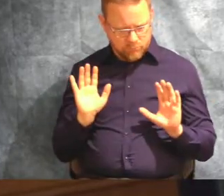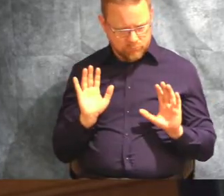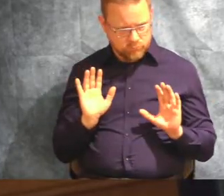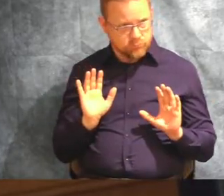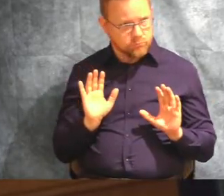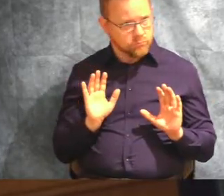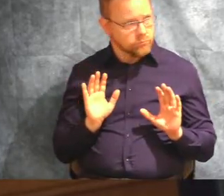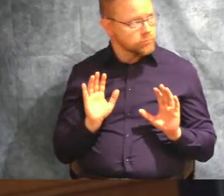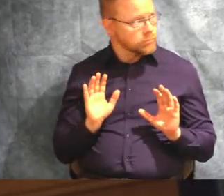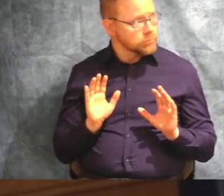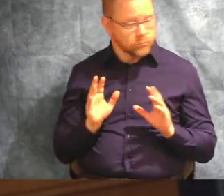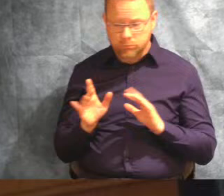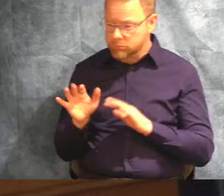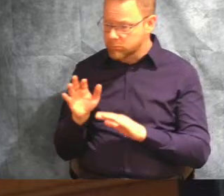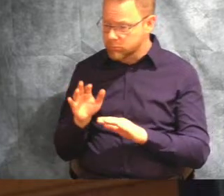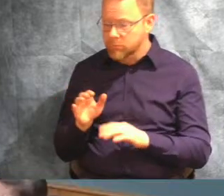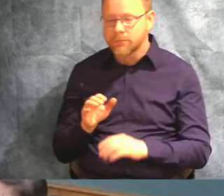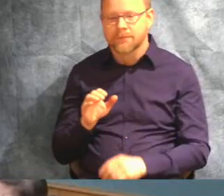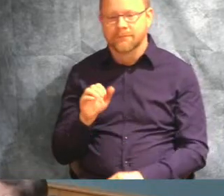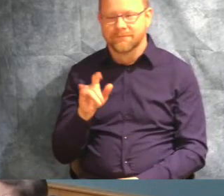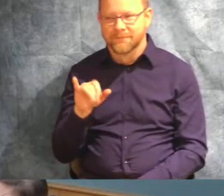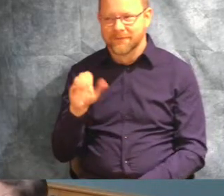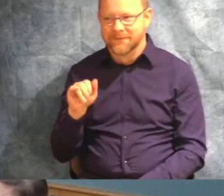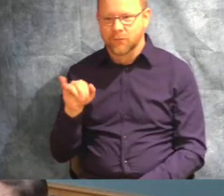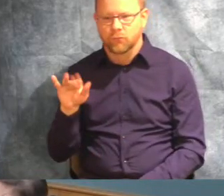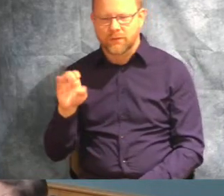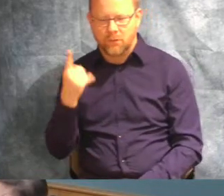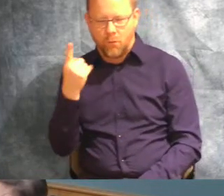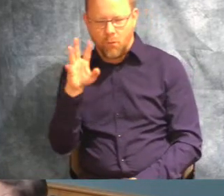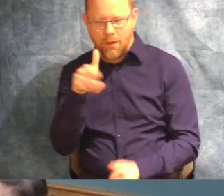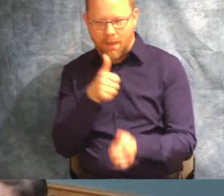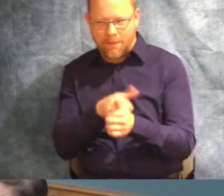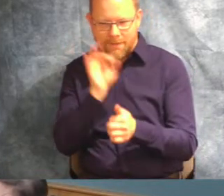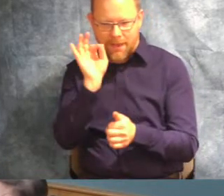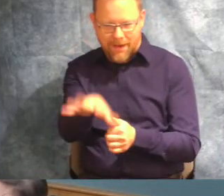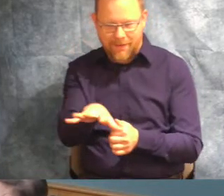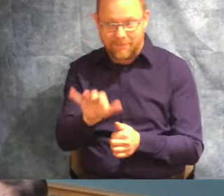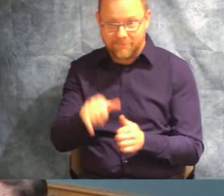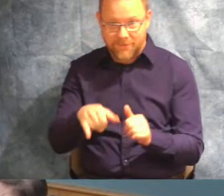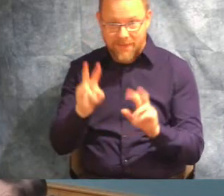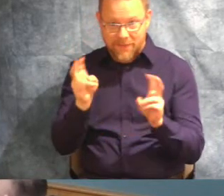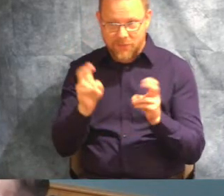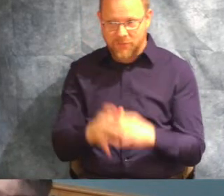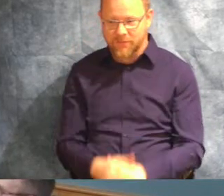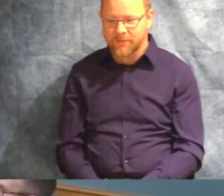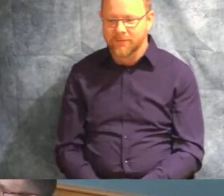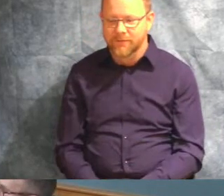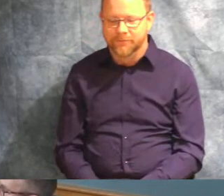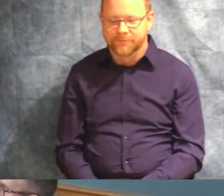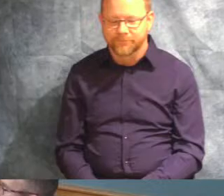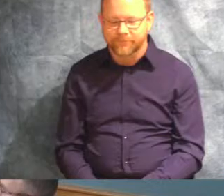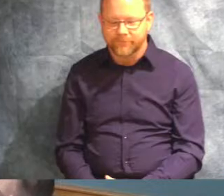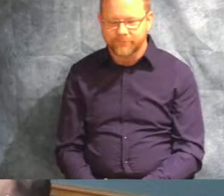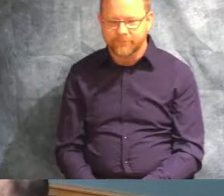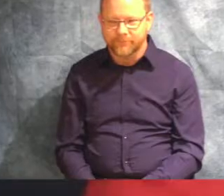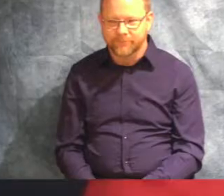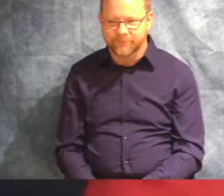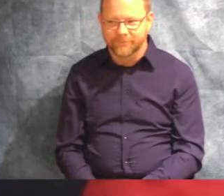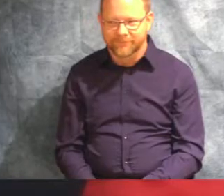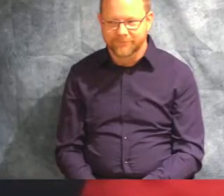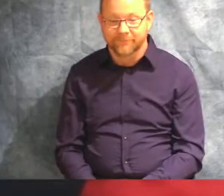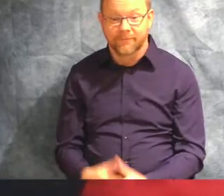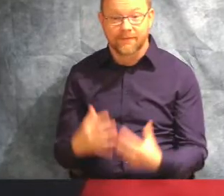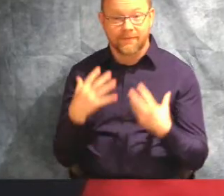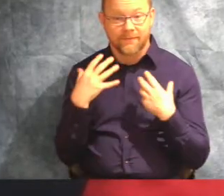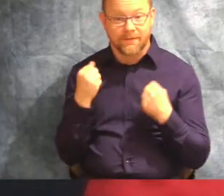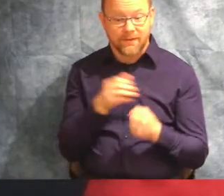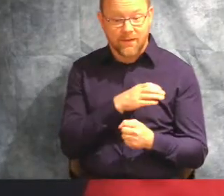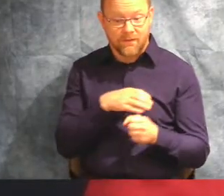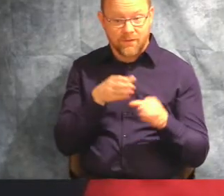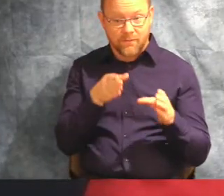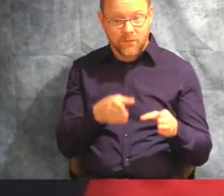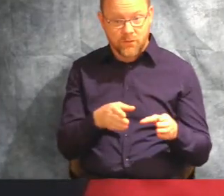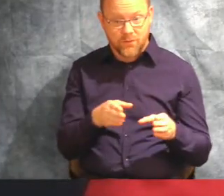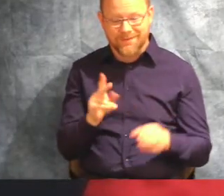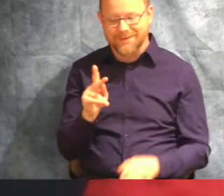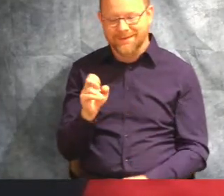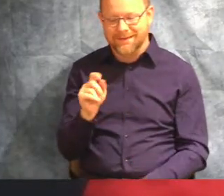want to say? Yeah, sure. One one update on that issue. the Health Commissioner Kesterman and the